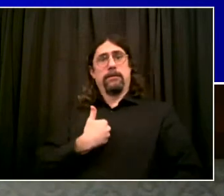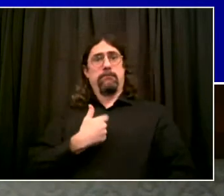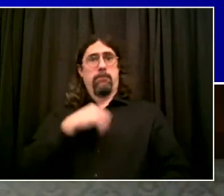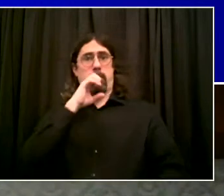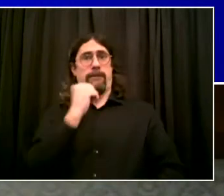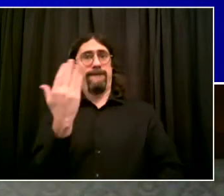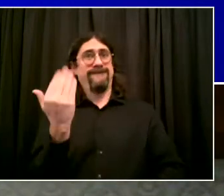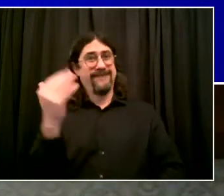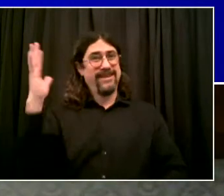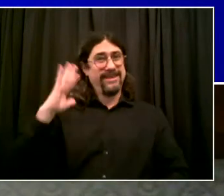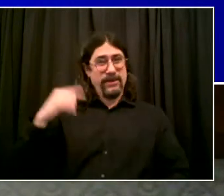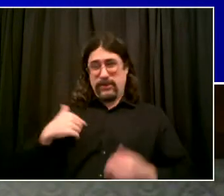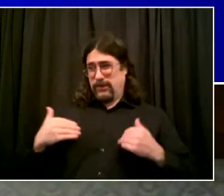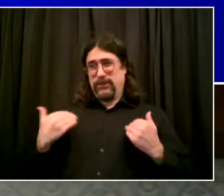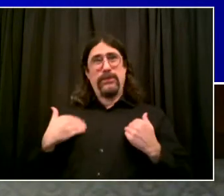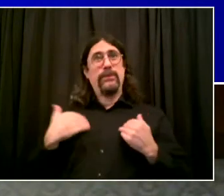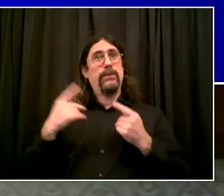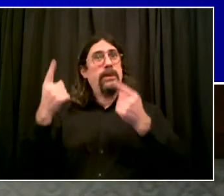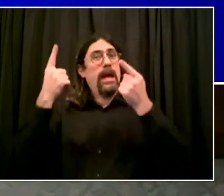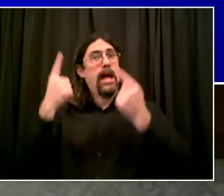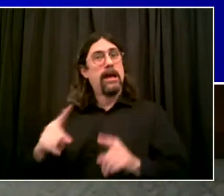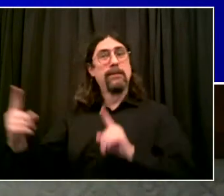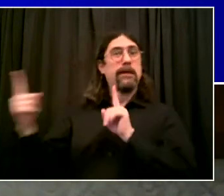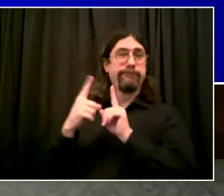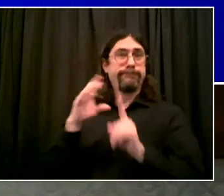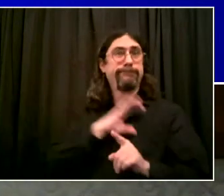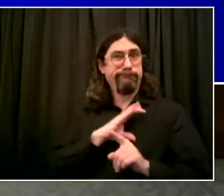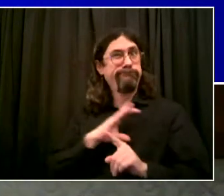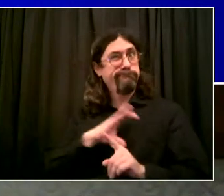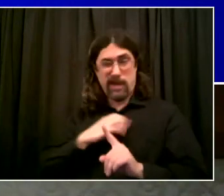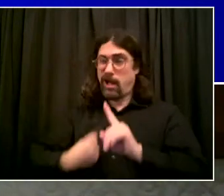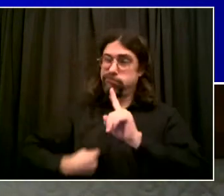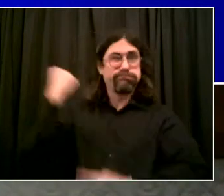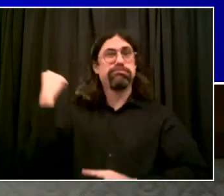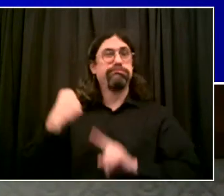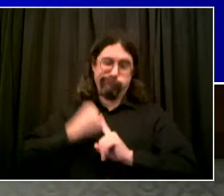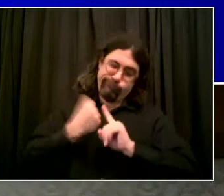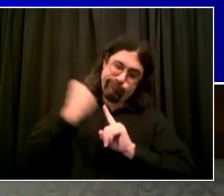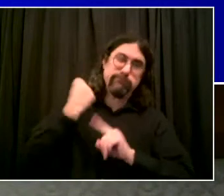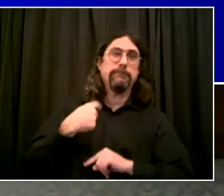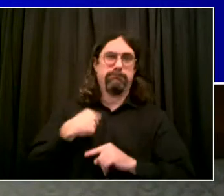SOSOE MOF YOU MIGHT ALSO KNOW THAT AT AGE 15 I WAS BEATEN BY POLICE IN THE